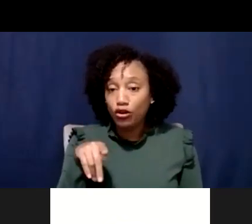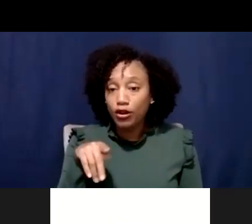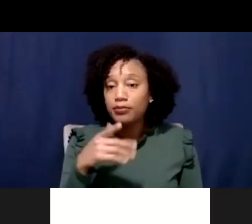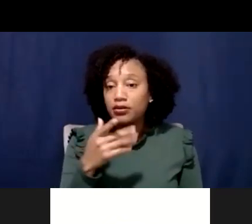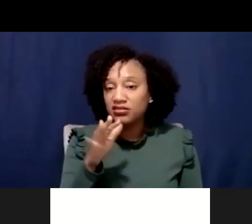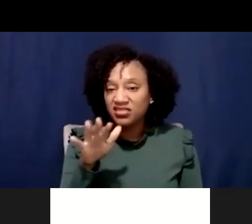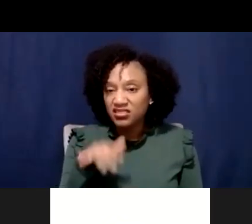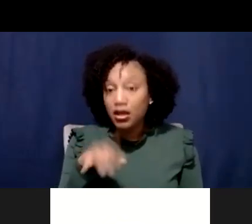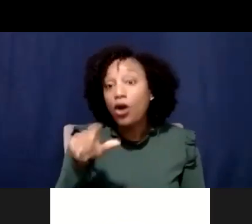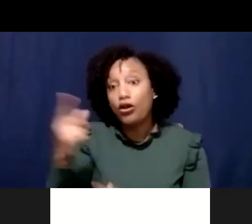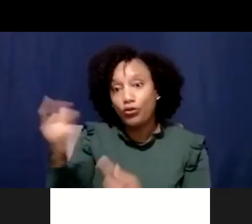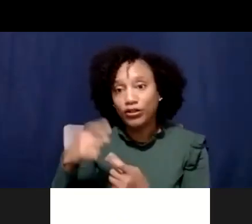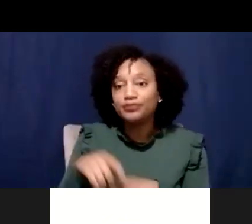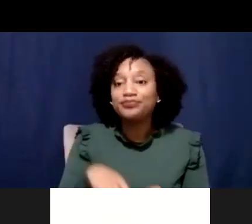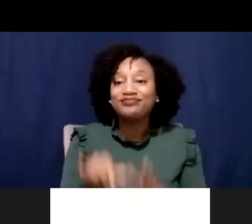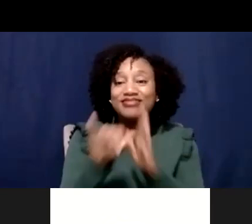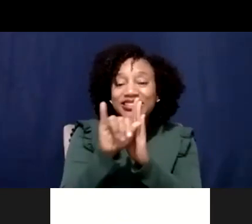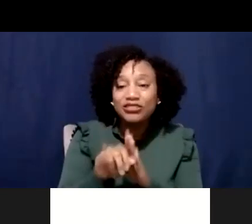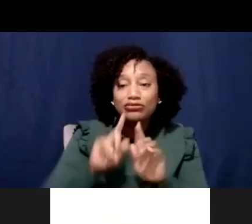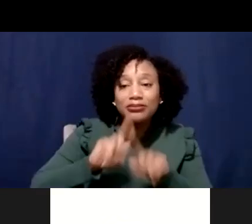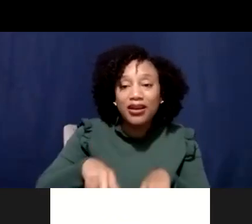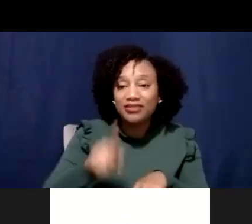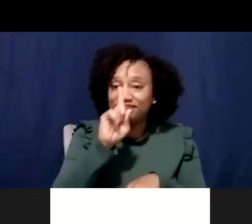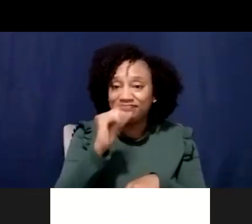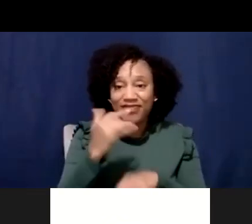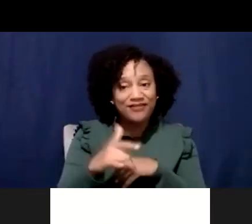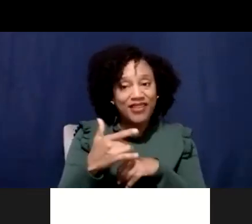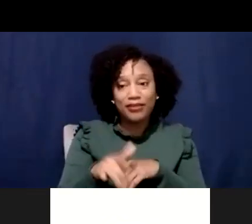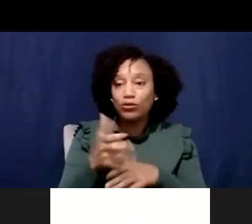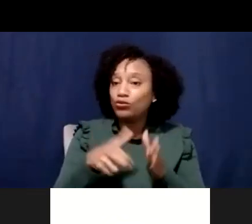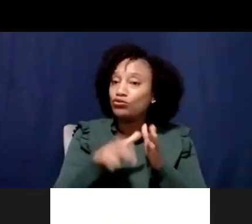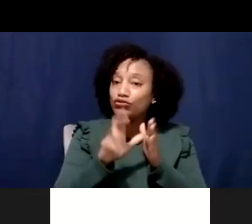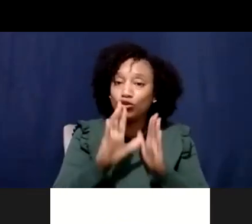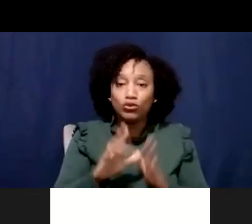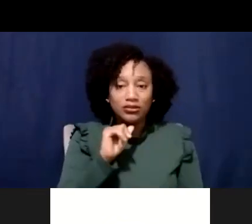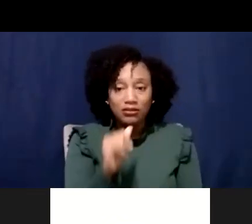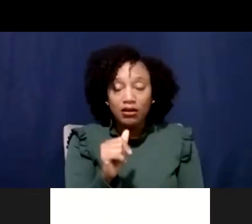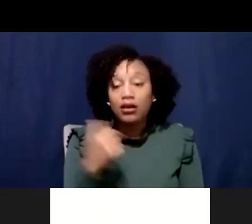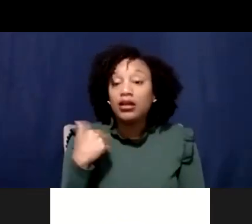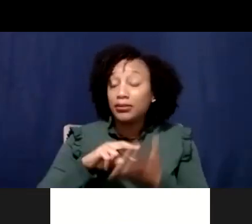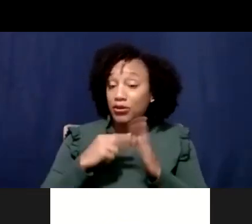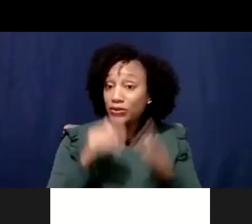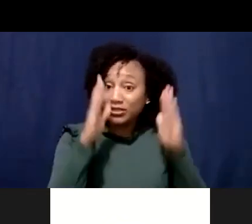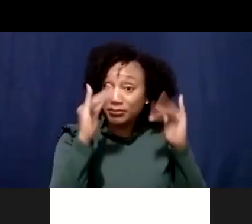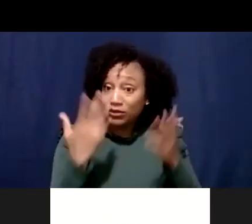since the identity responses are not being made available to the reviewers, are we expected to also mention this